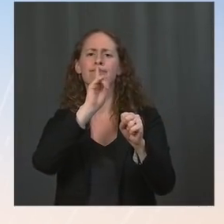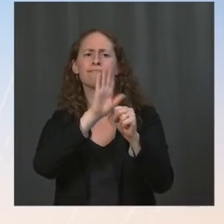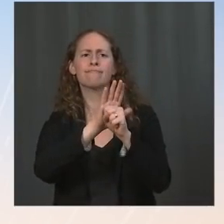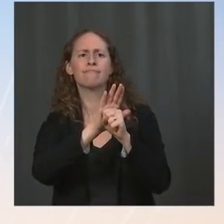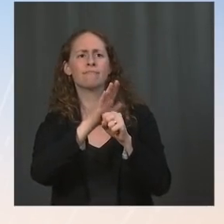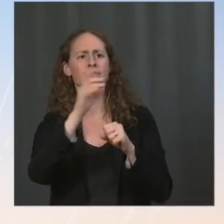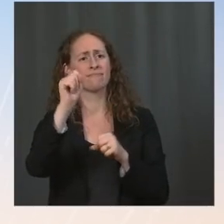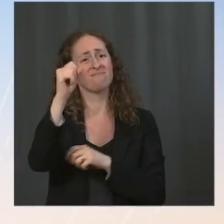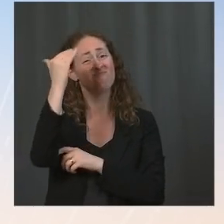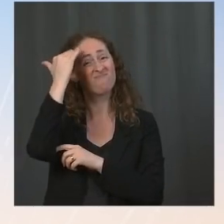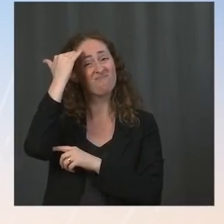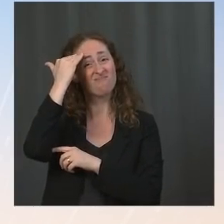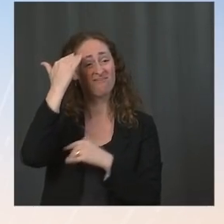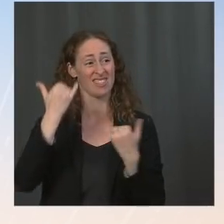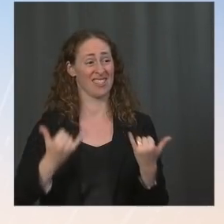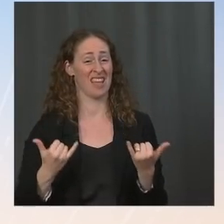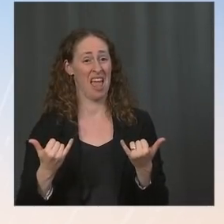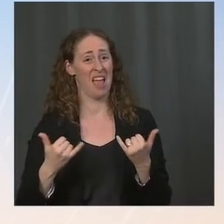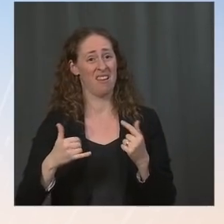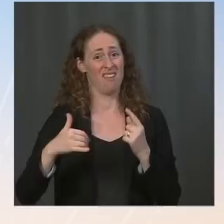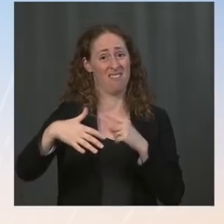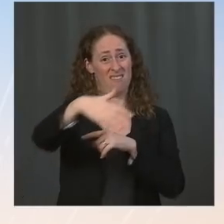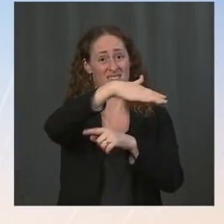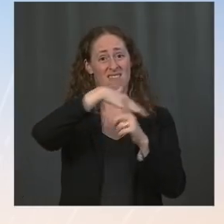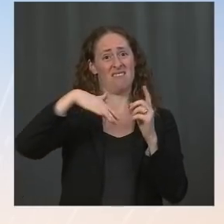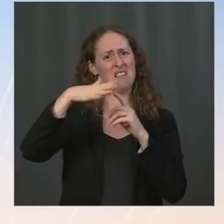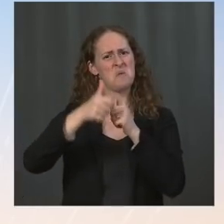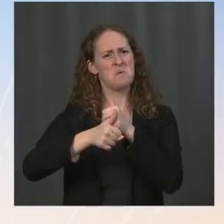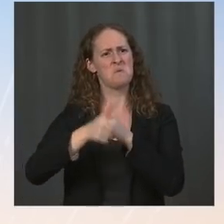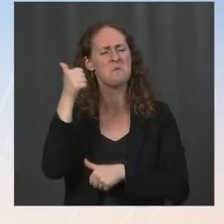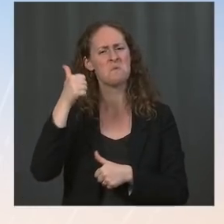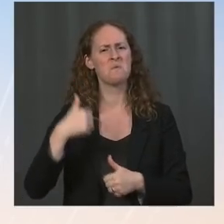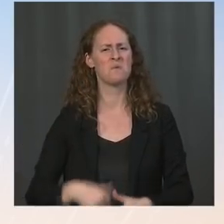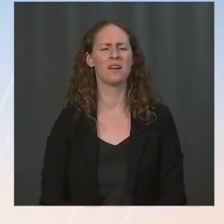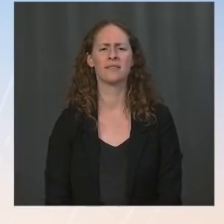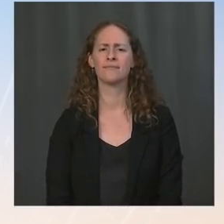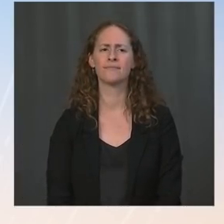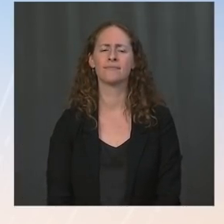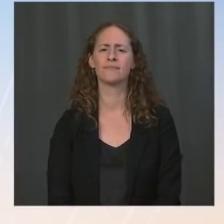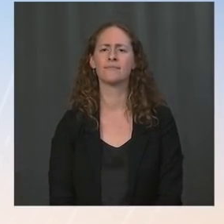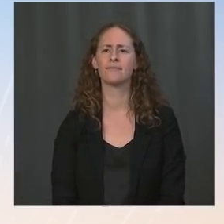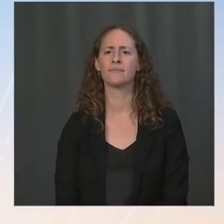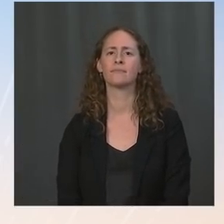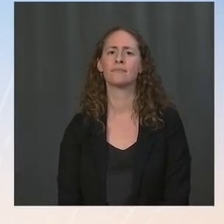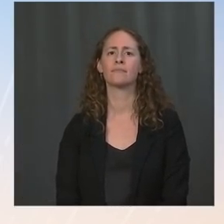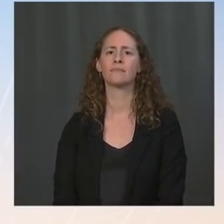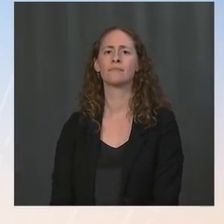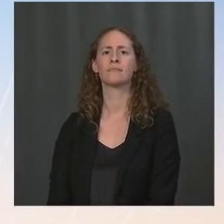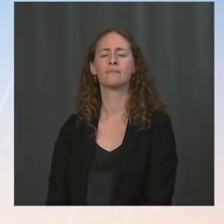and I just don't have a detail on this -- the current state of this particular case. The Press: Okay, thank you. And then, on the drone strikes,